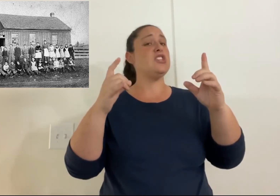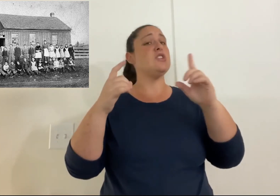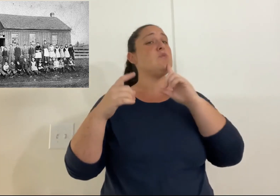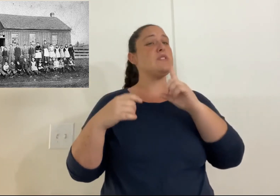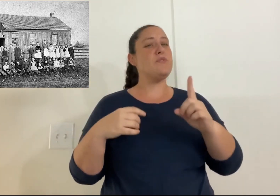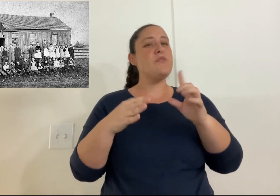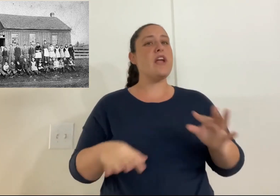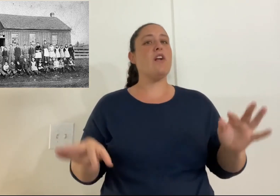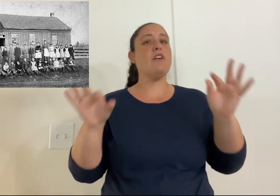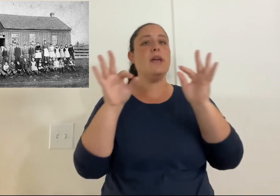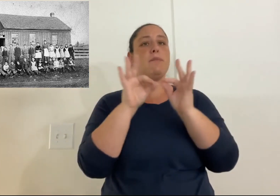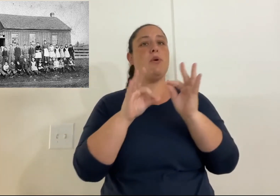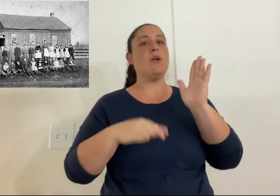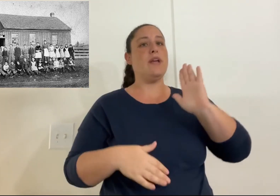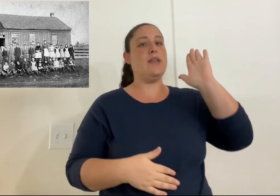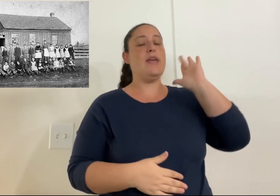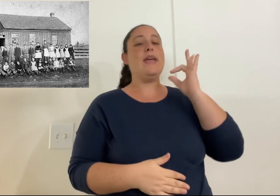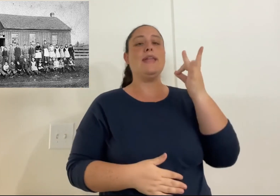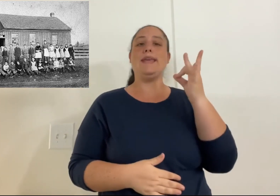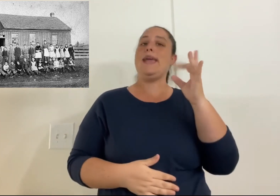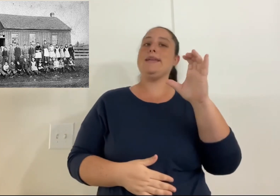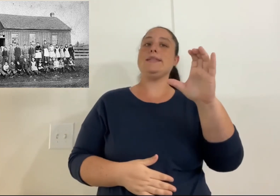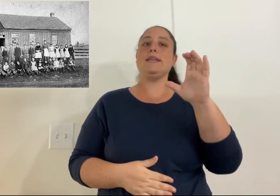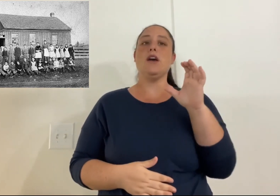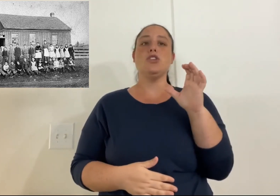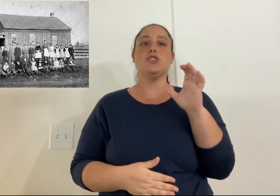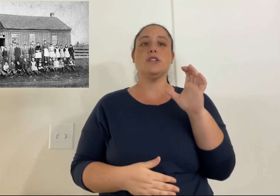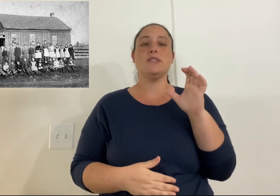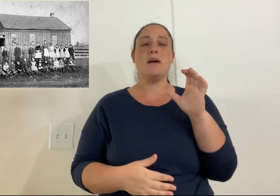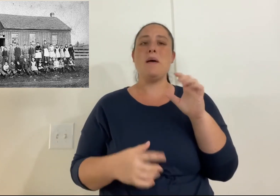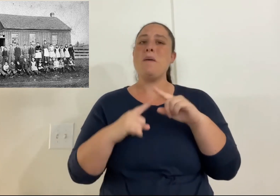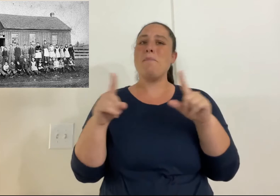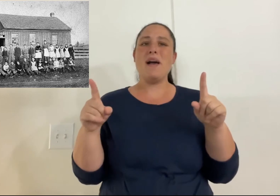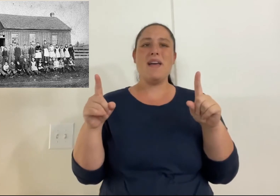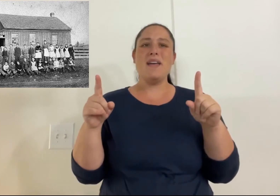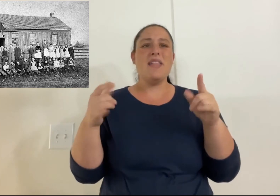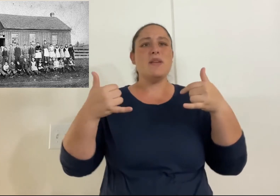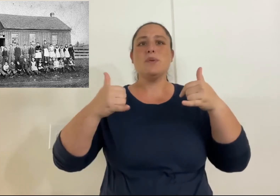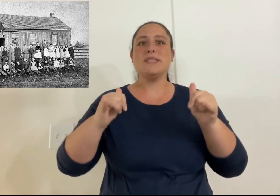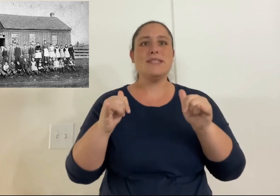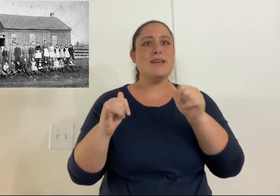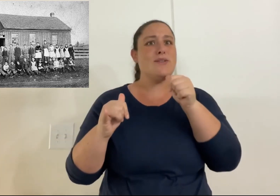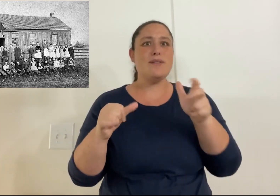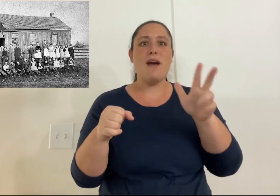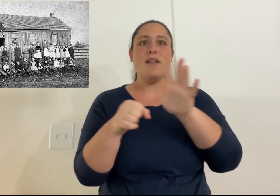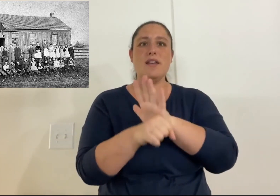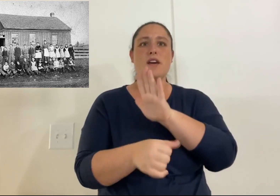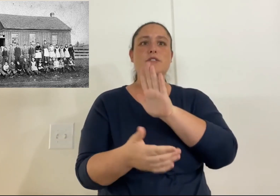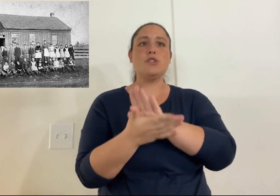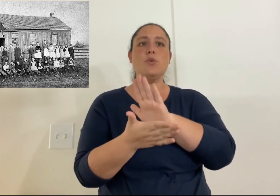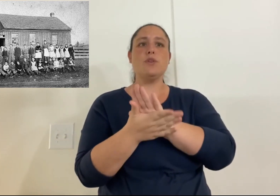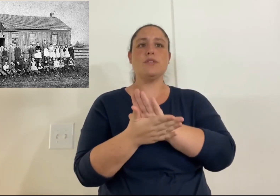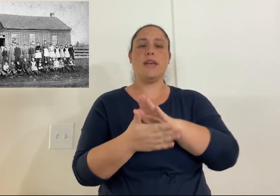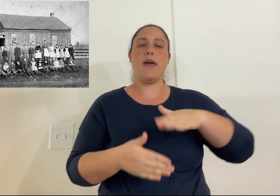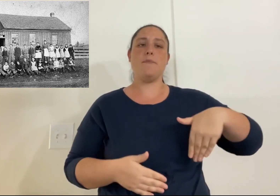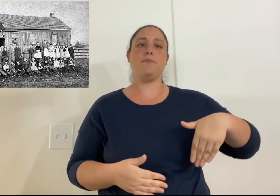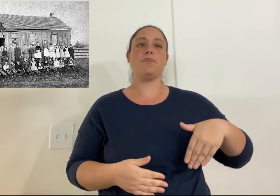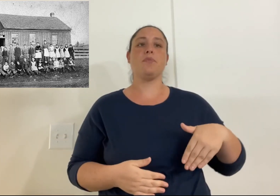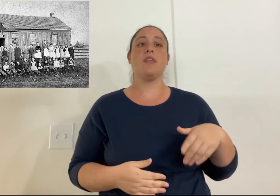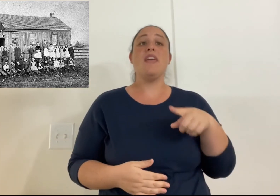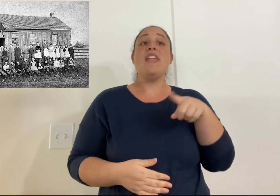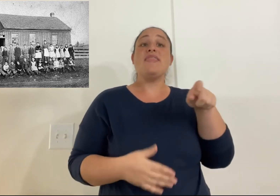Education was very important in the 1800’s but there was not enough schools yet.